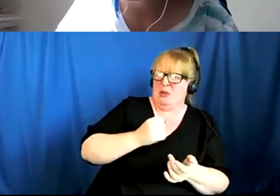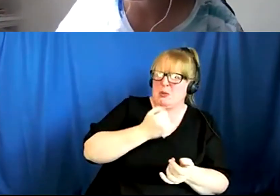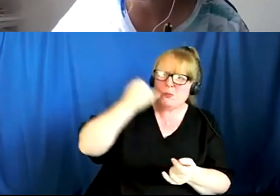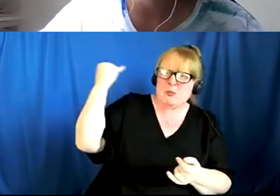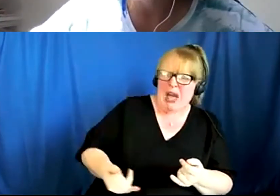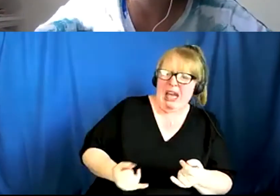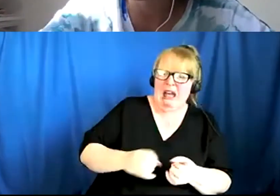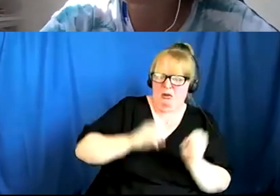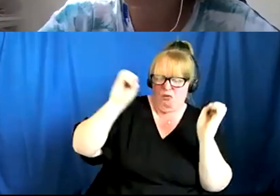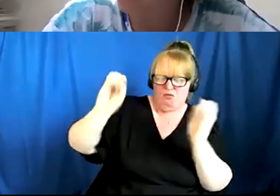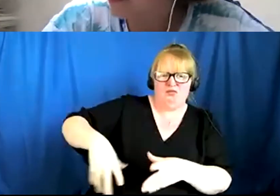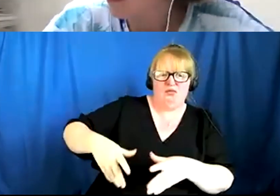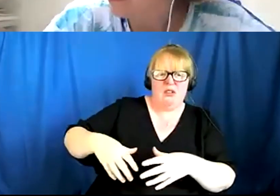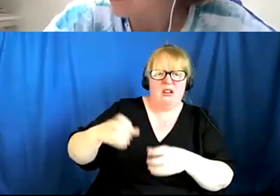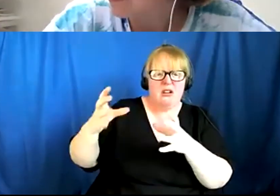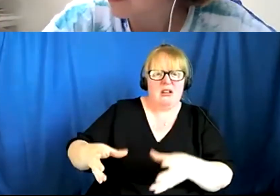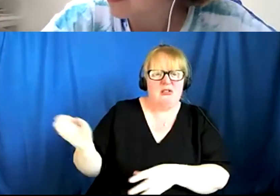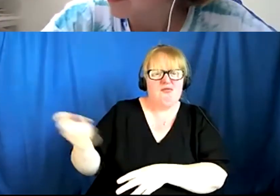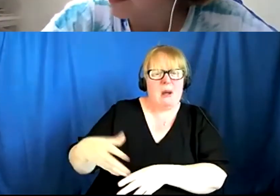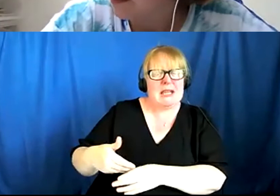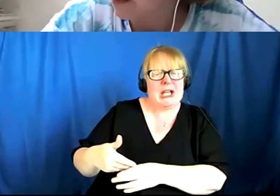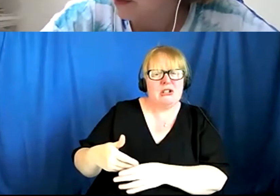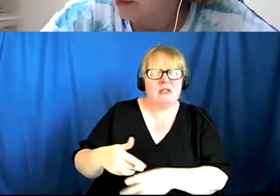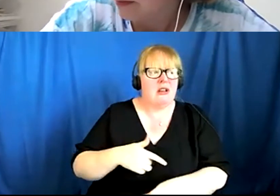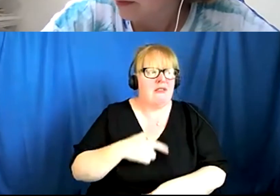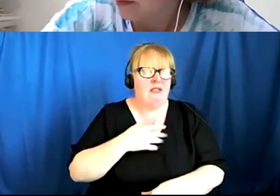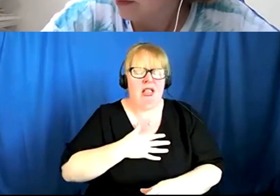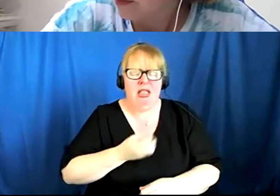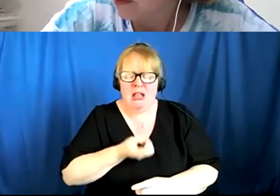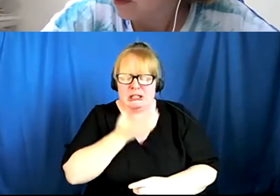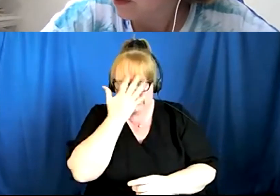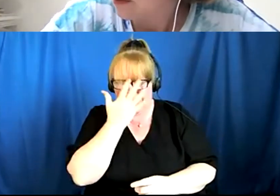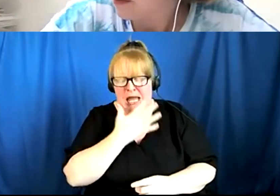And I left feeling really ashamed. And I had this, this just this